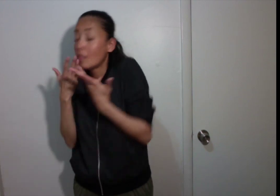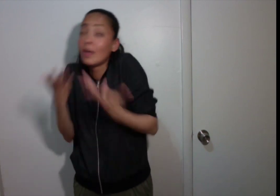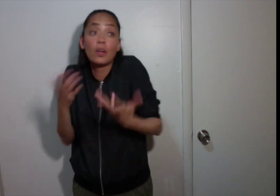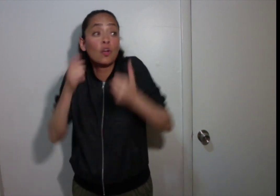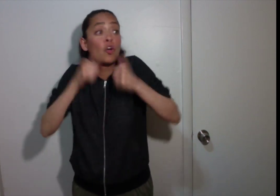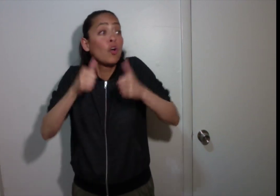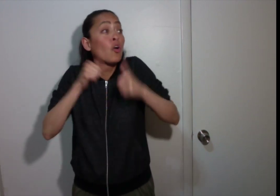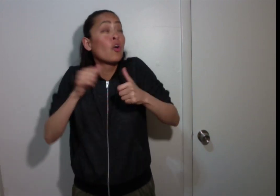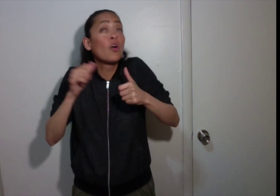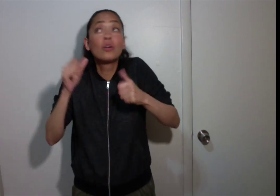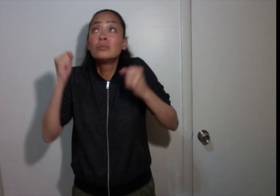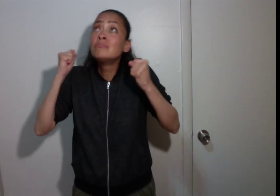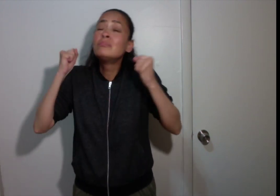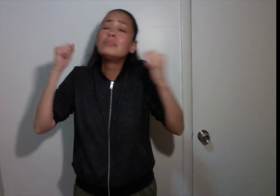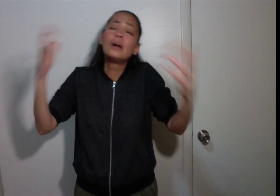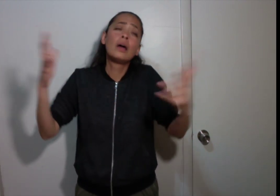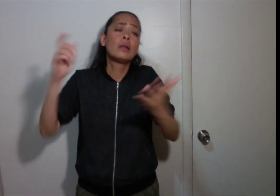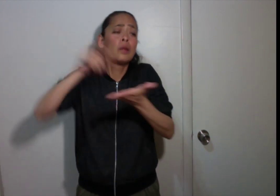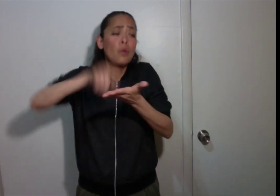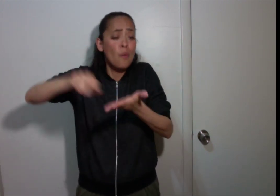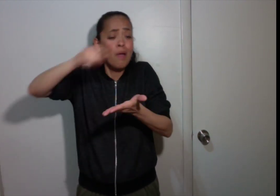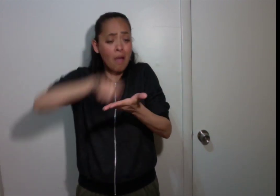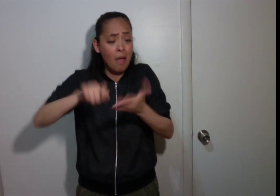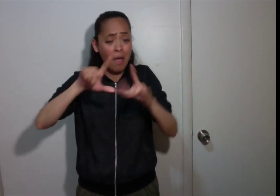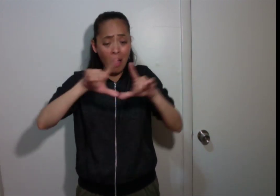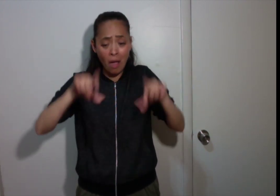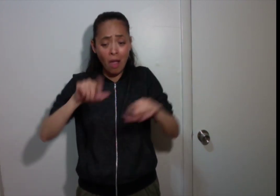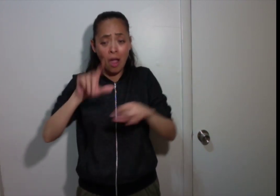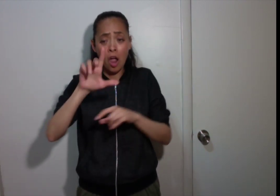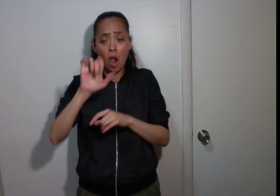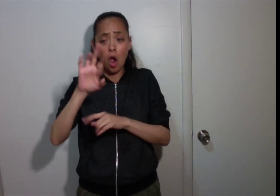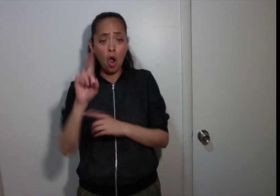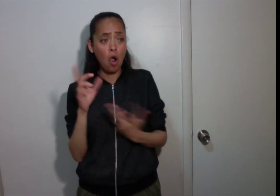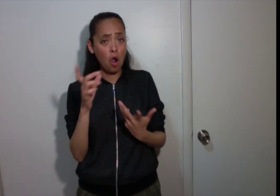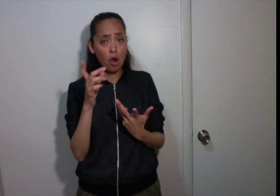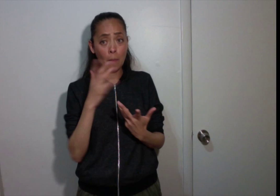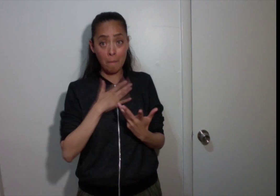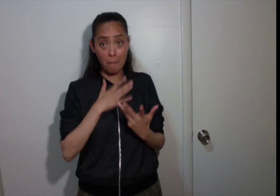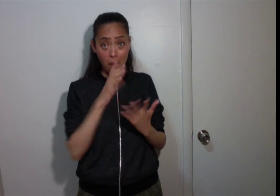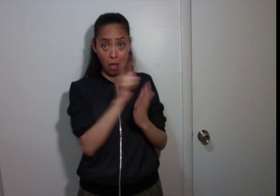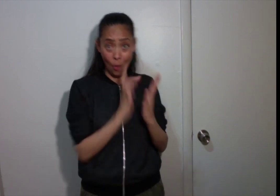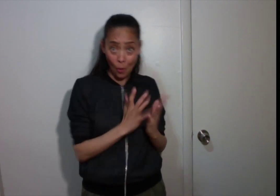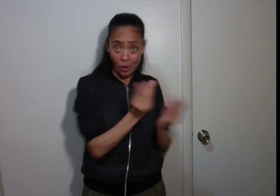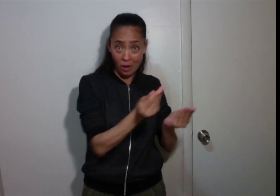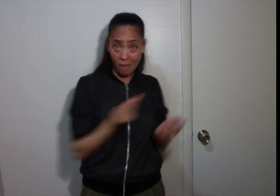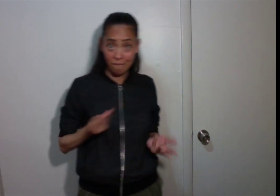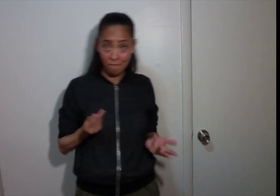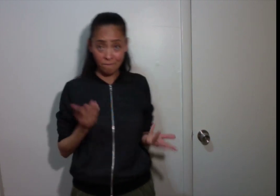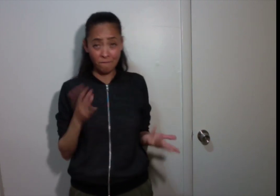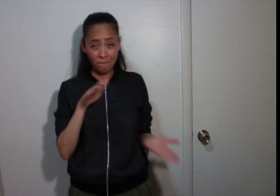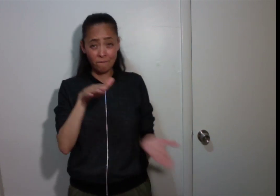Thank you to girls across the nation that wrote cards to my DA to give to me,